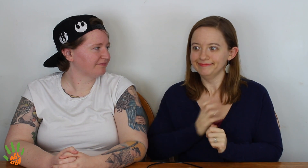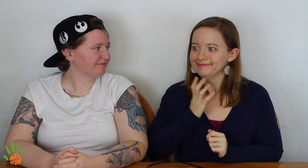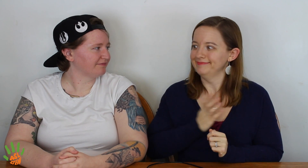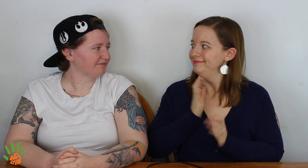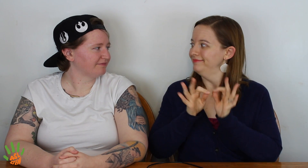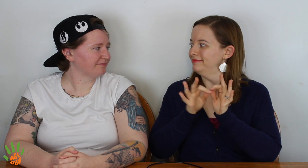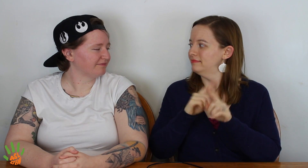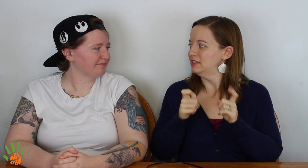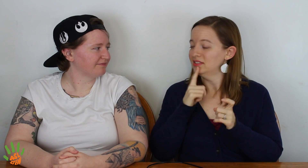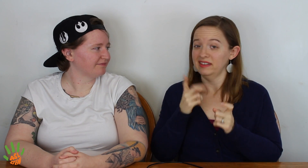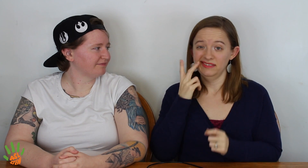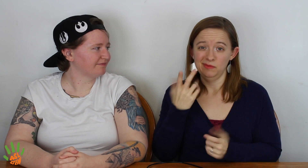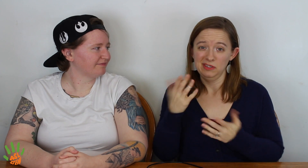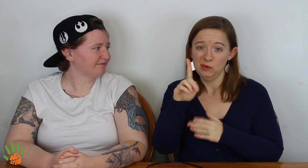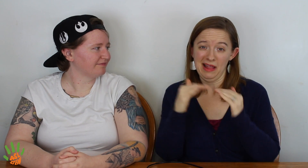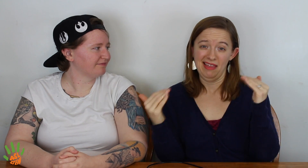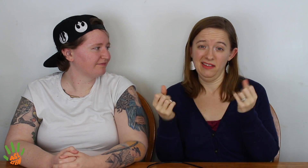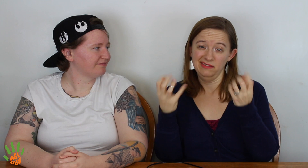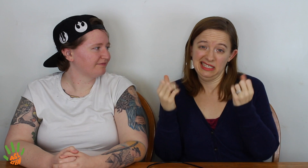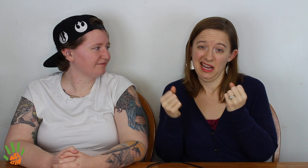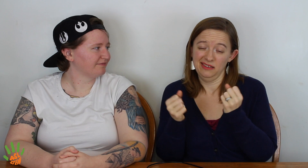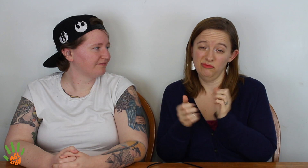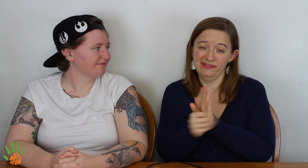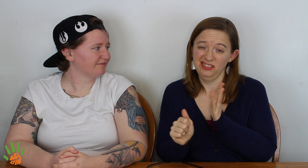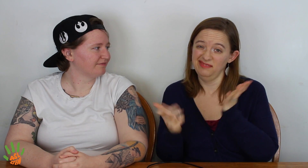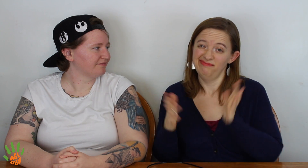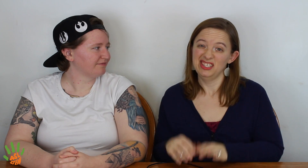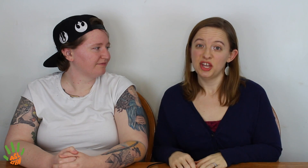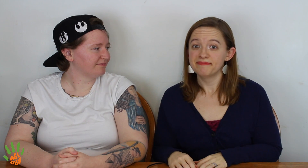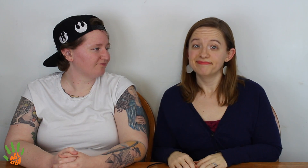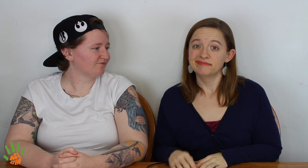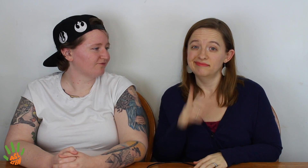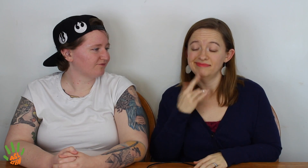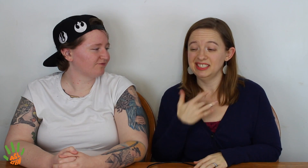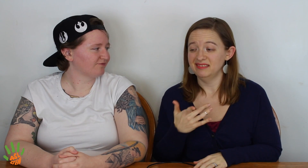Not your actual formal interpreting skills, it's just to see what your level of singing proficiency is.